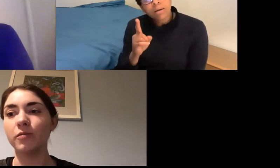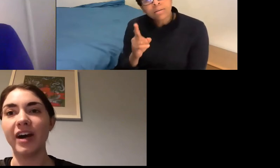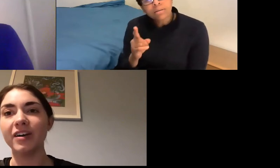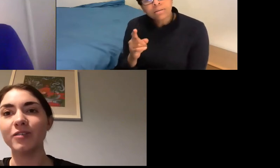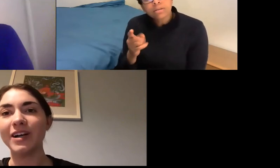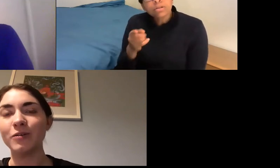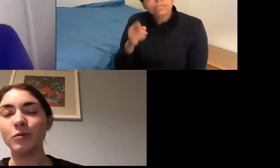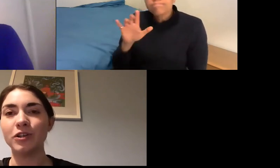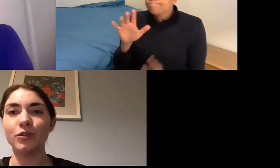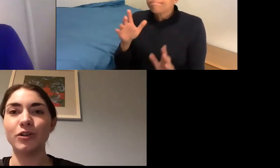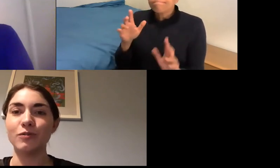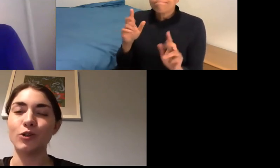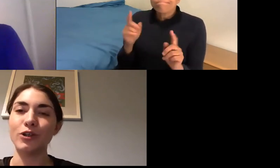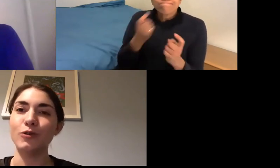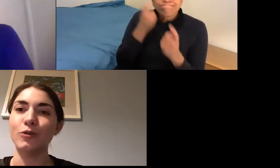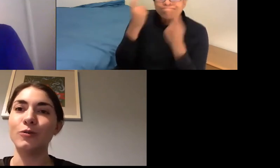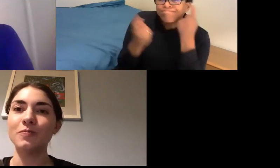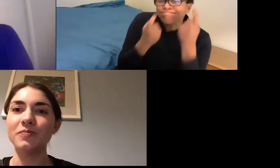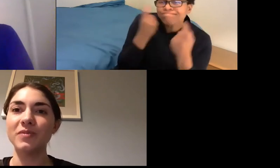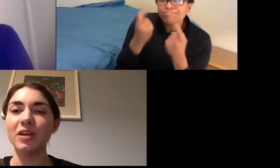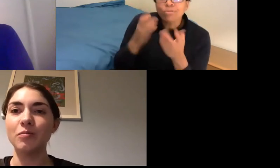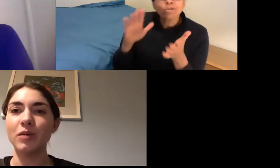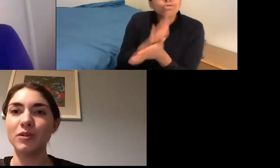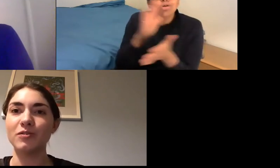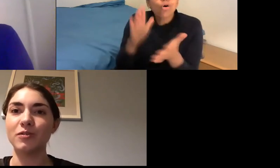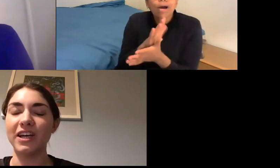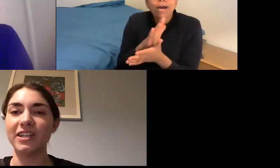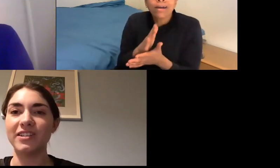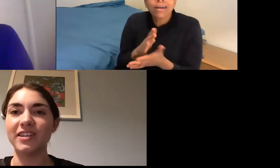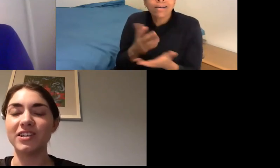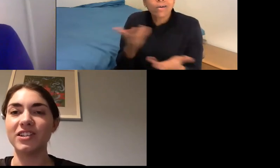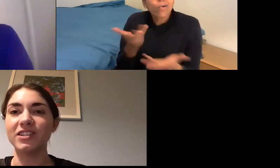that? Where, what are your kind of joyful moments from that intersection?